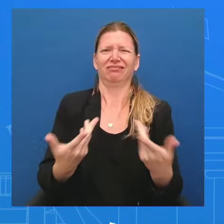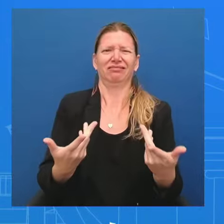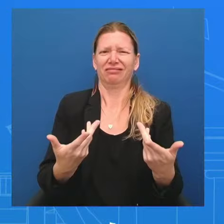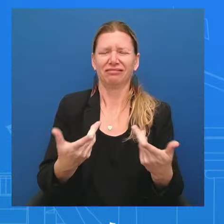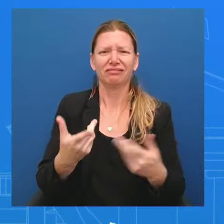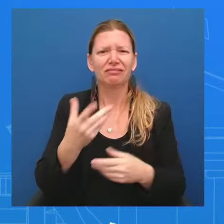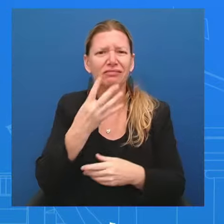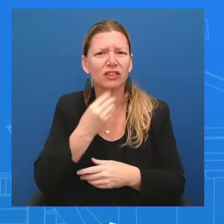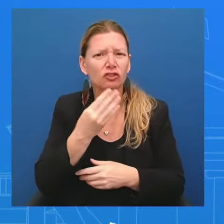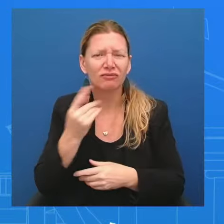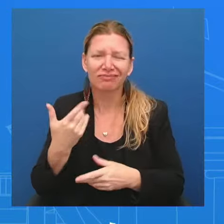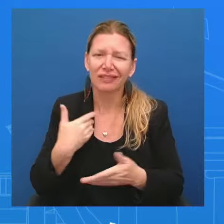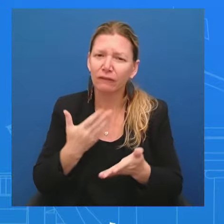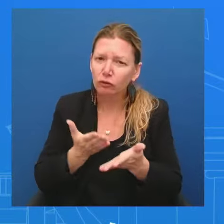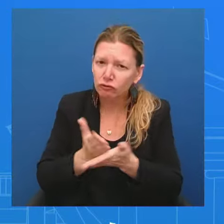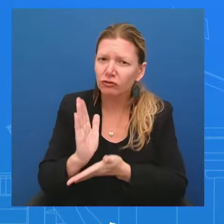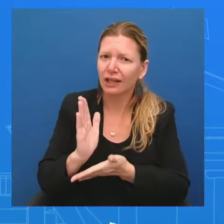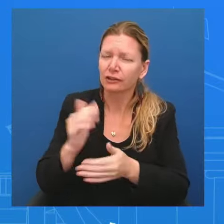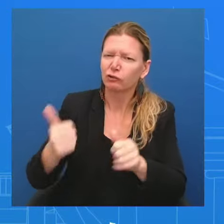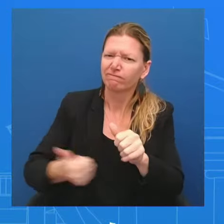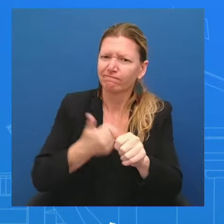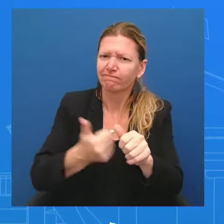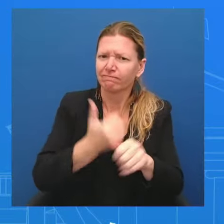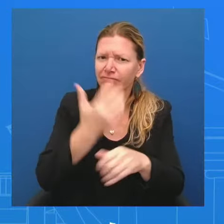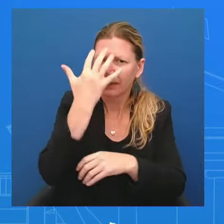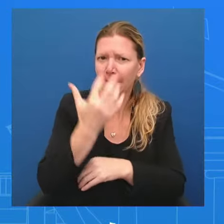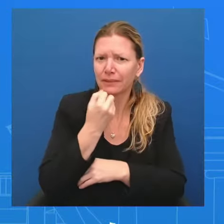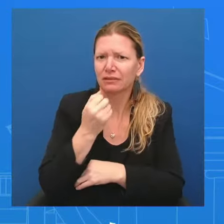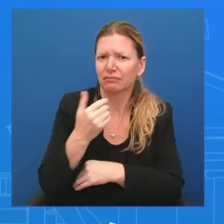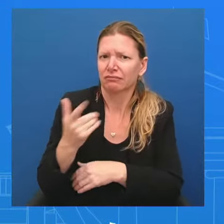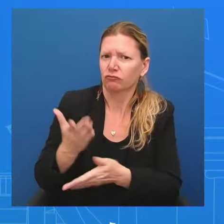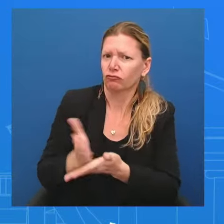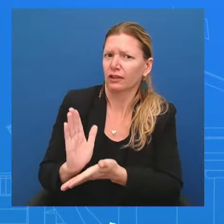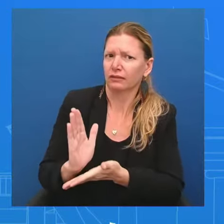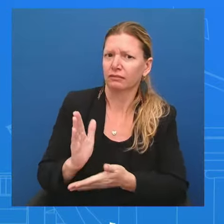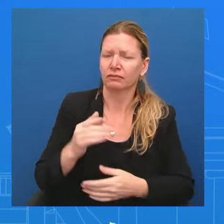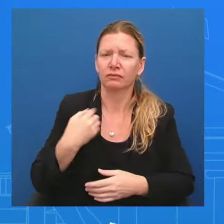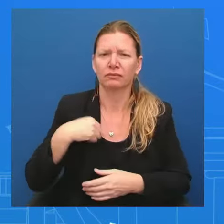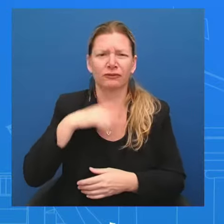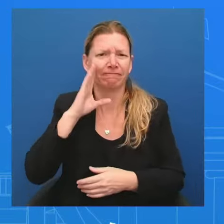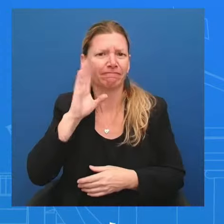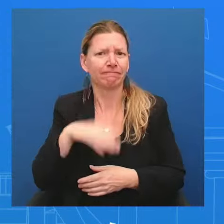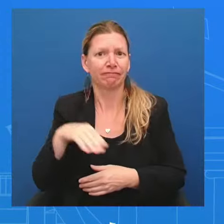and we understand that this strike did kill two senior Hamas terrorists